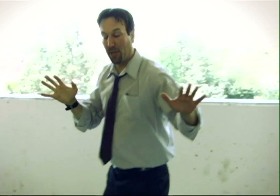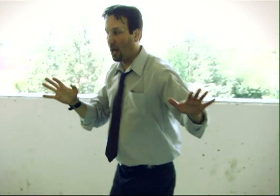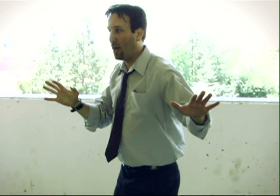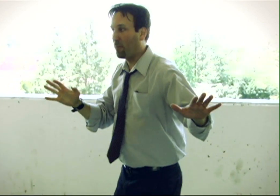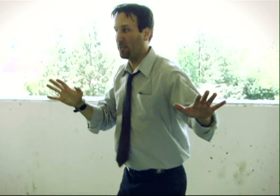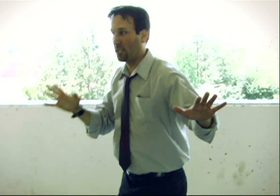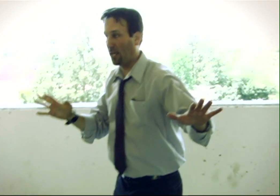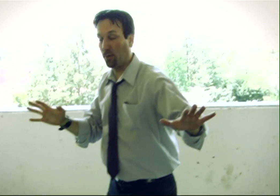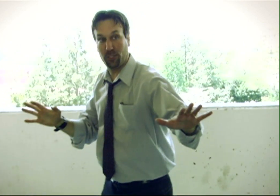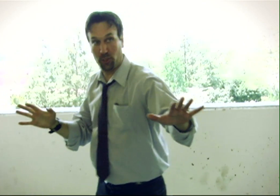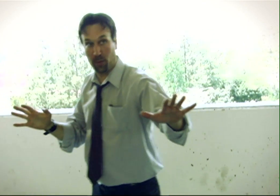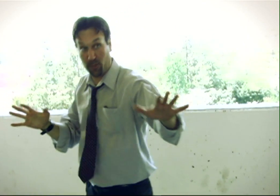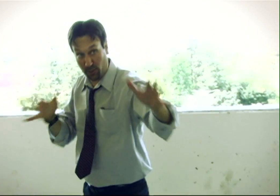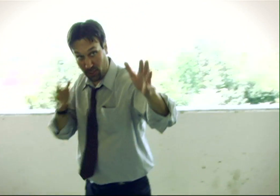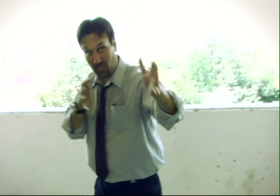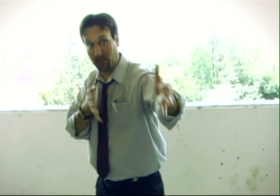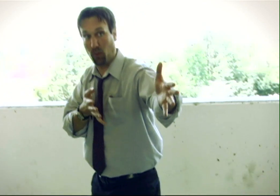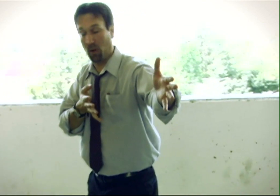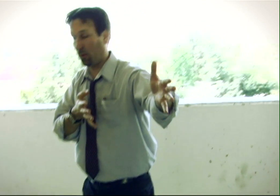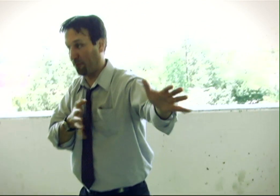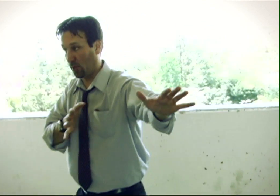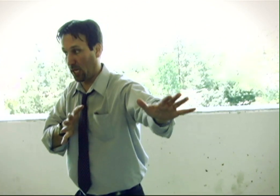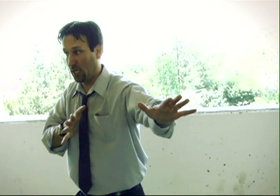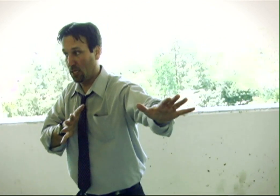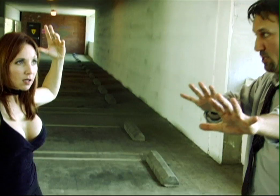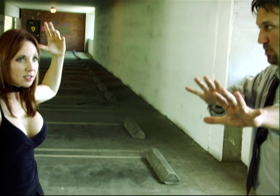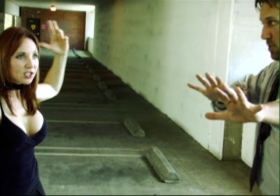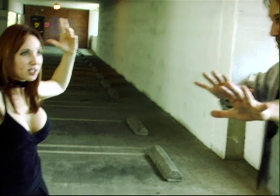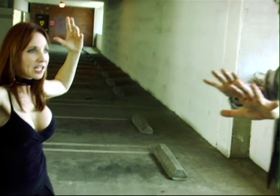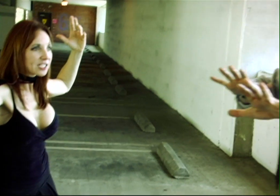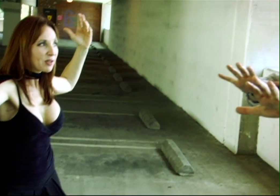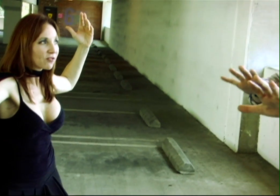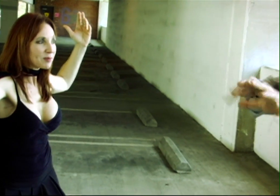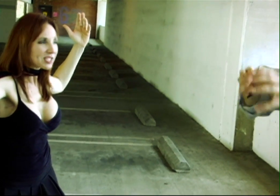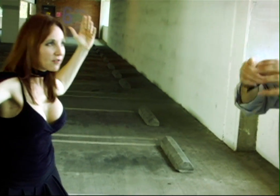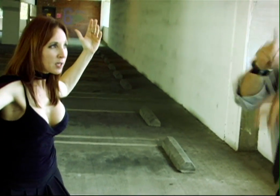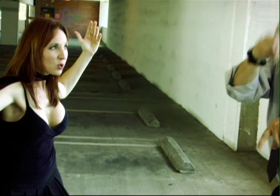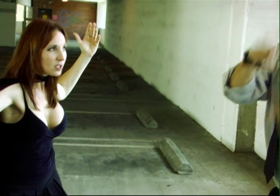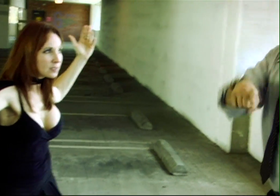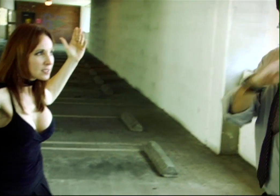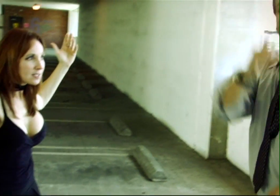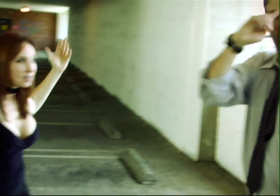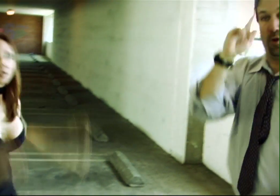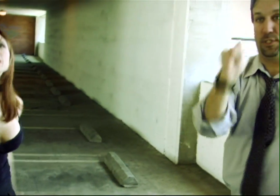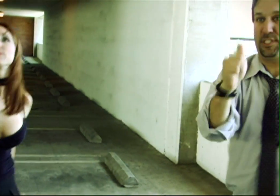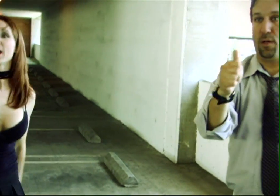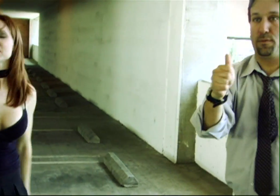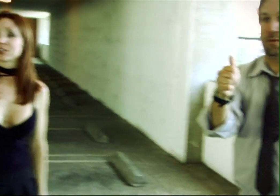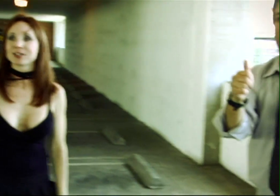I'm a cop, I'm a sign language interpreter. Sometimes I work with Fugi here. So he can't speak for himself anymore? That bastard!